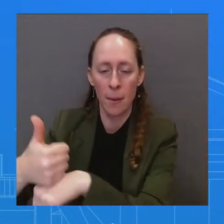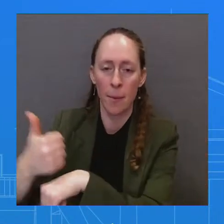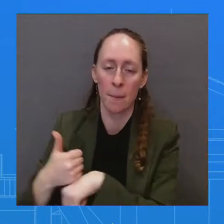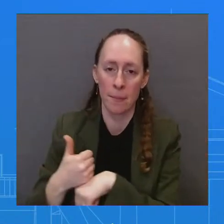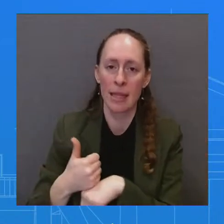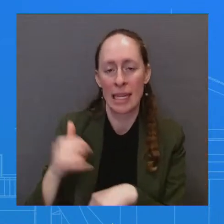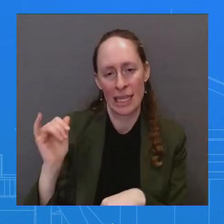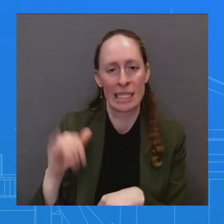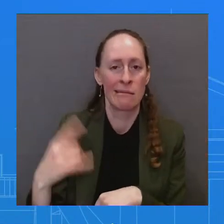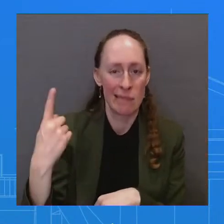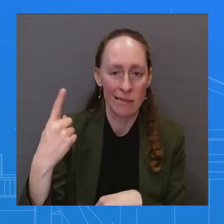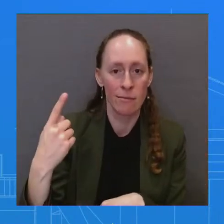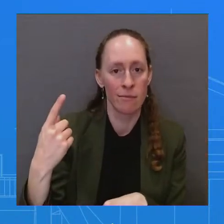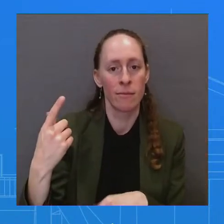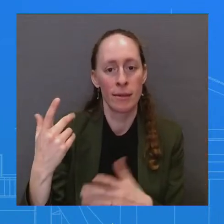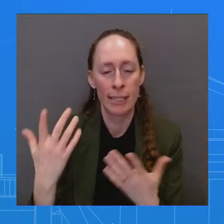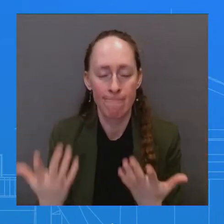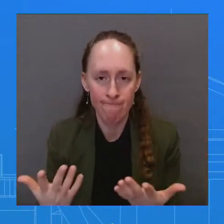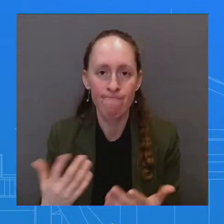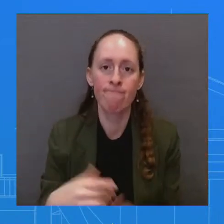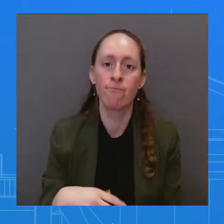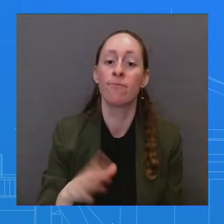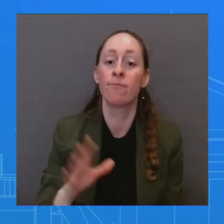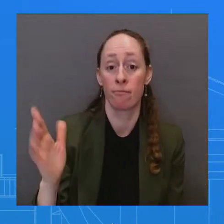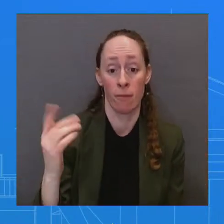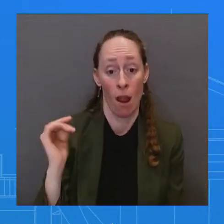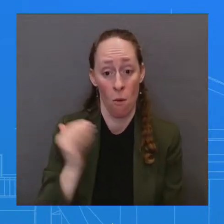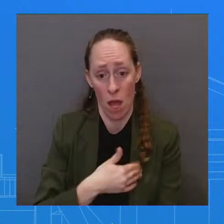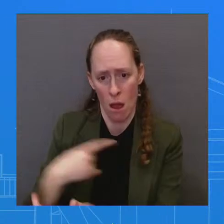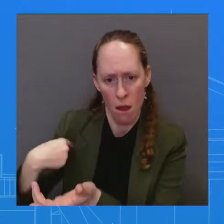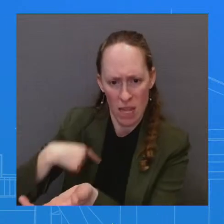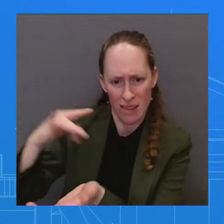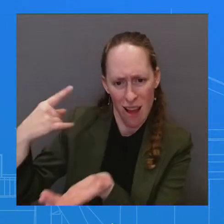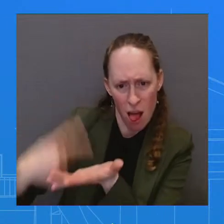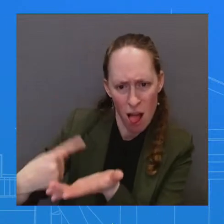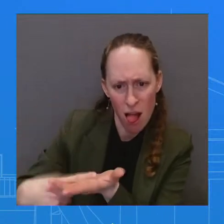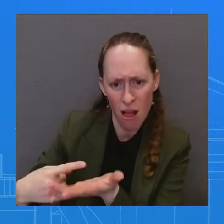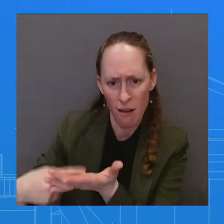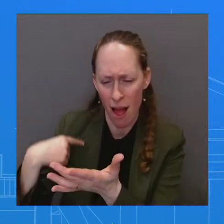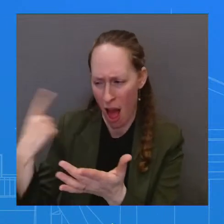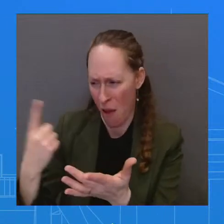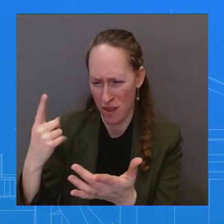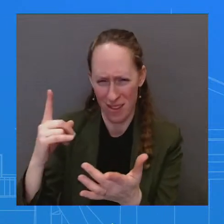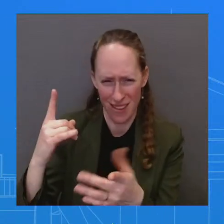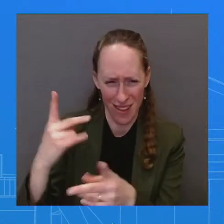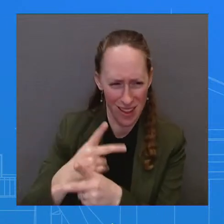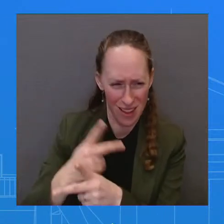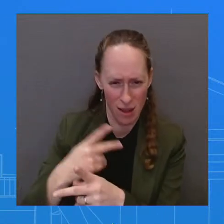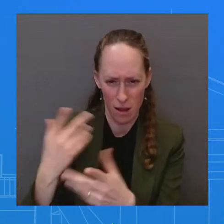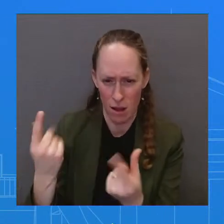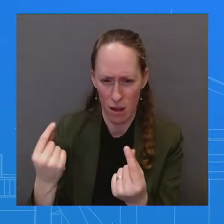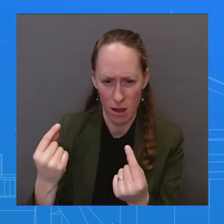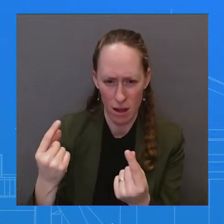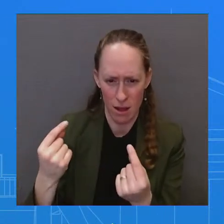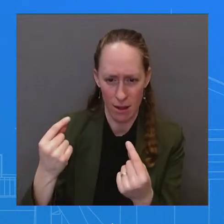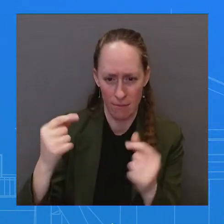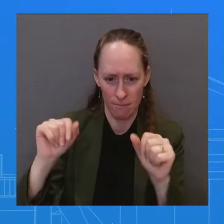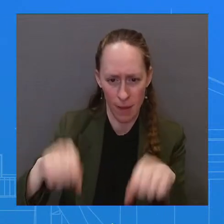any discussion of pauses was always part of the calculus that -- that Hamas might try to benefit from it. But so too have the Israeli people benefited